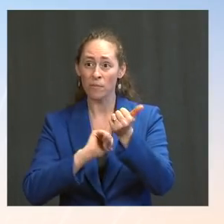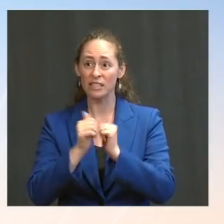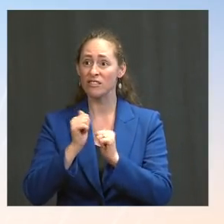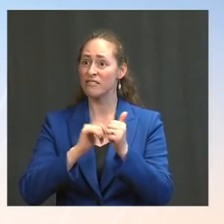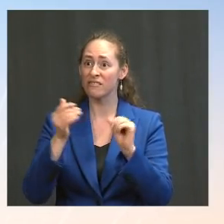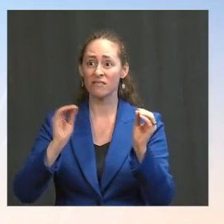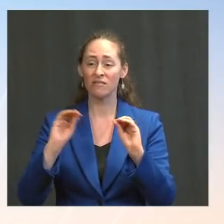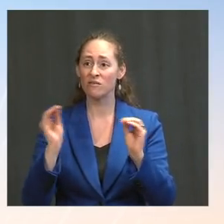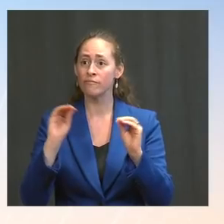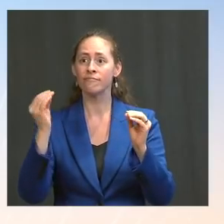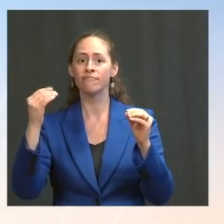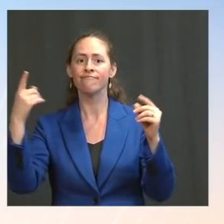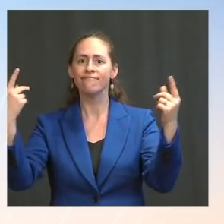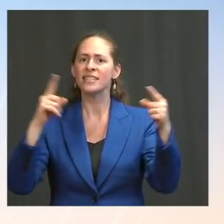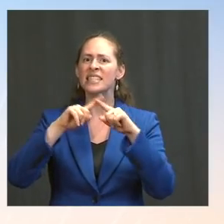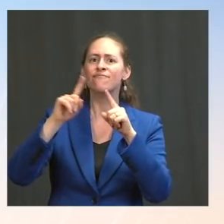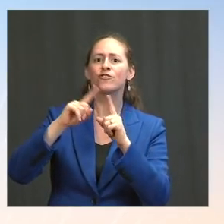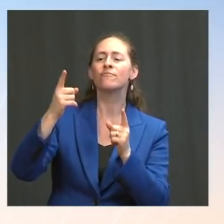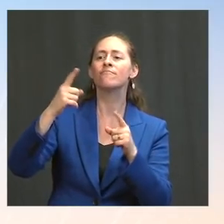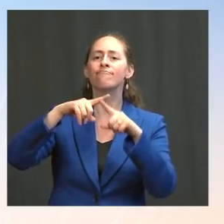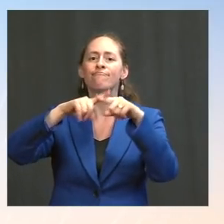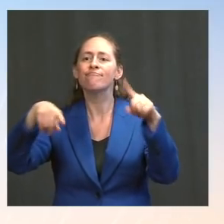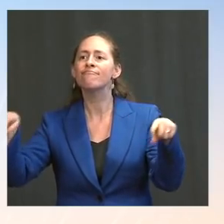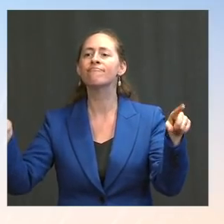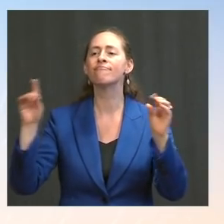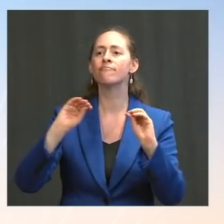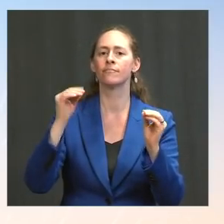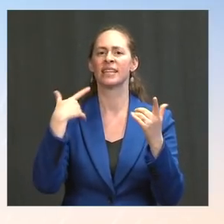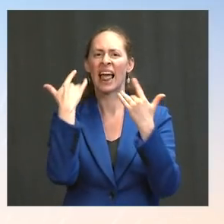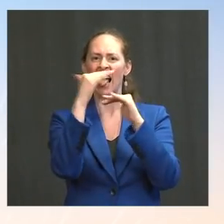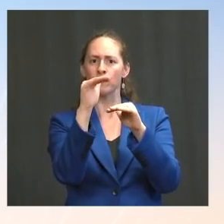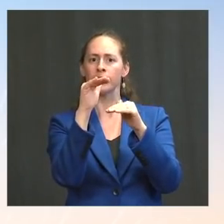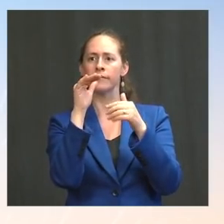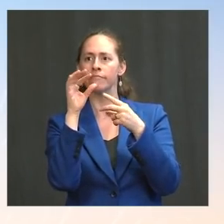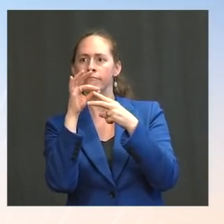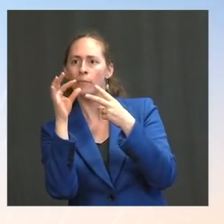can actually reduce choices and increase prices for consumers, for small businesses,